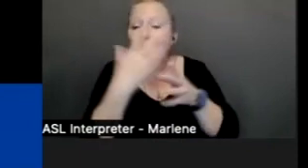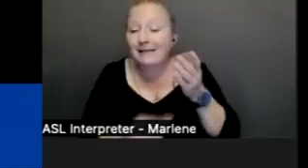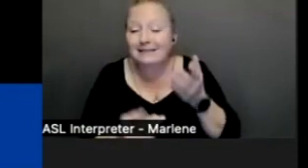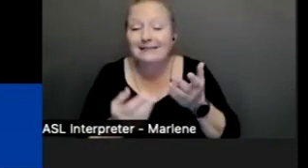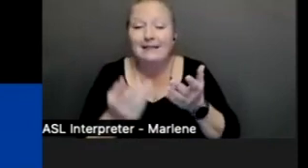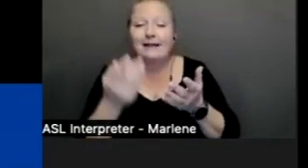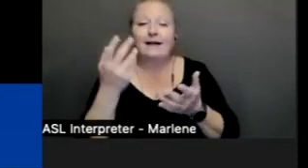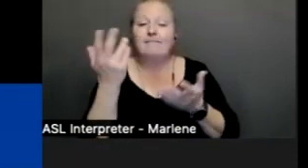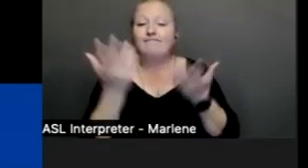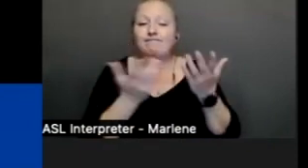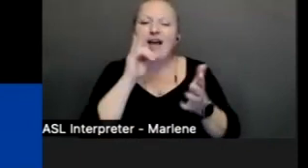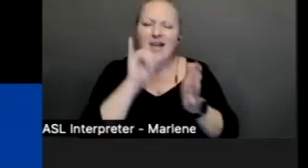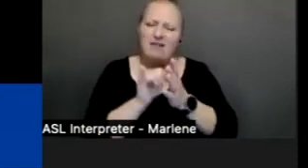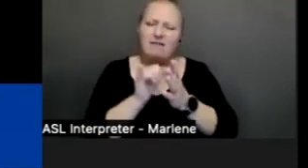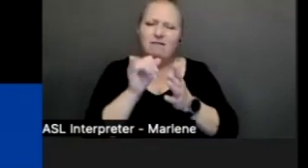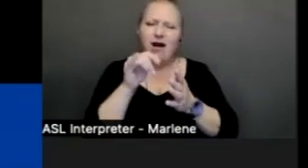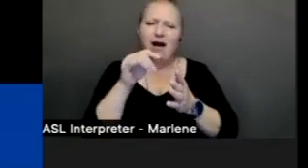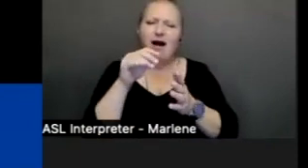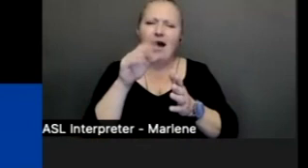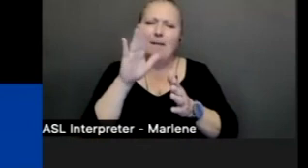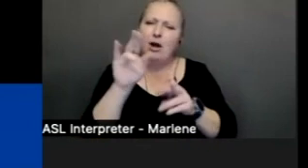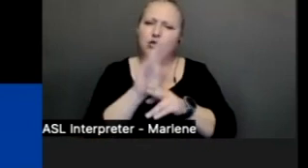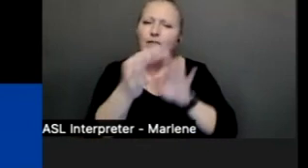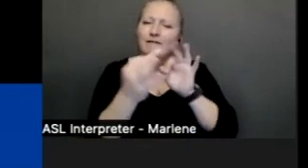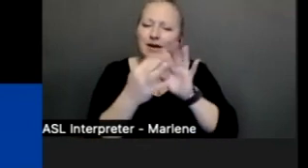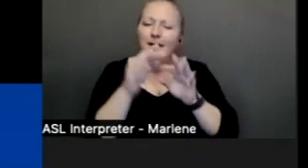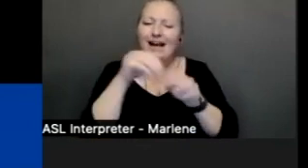of those through your feedback to the DEEM tool, but we also really want to hear in conversation